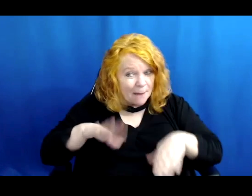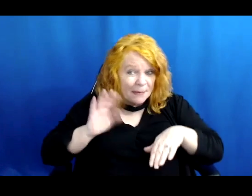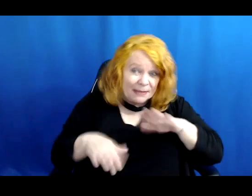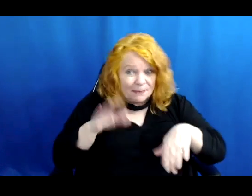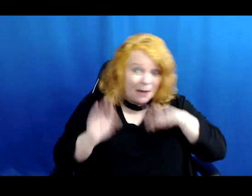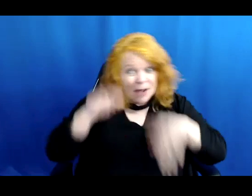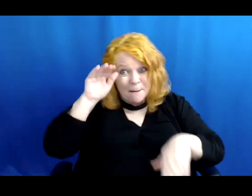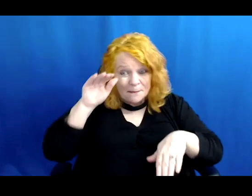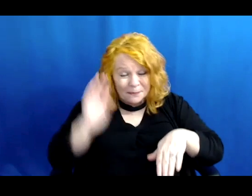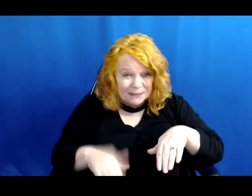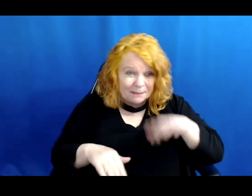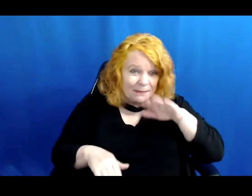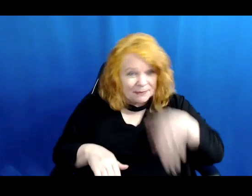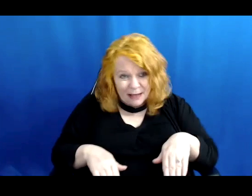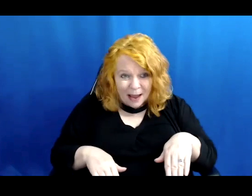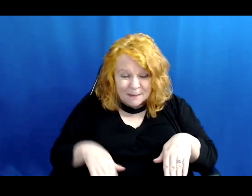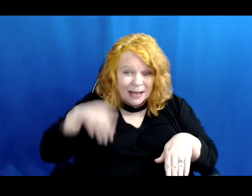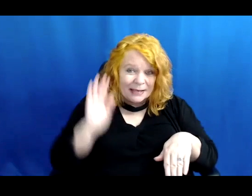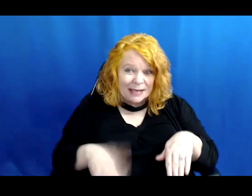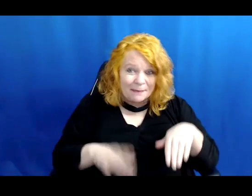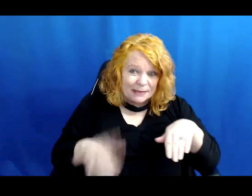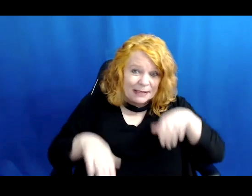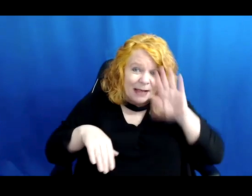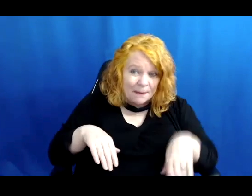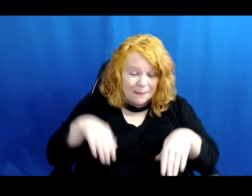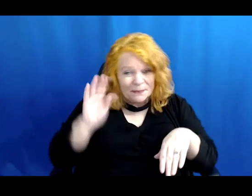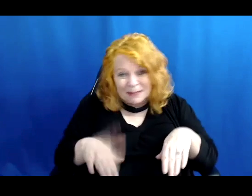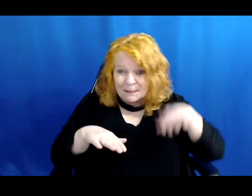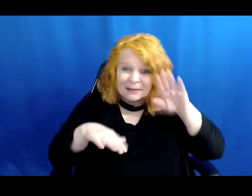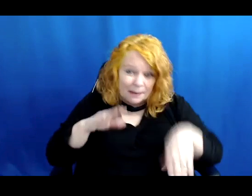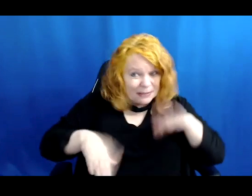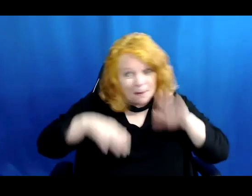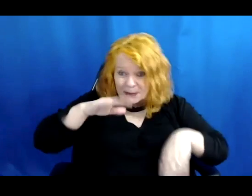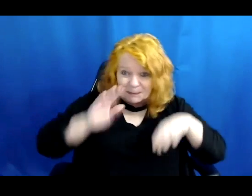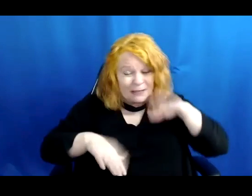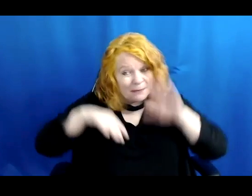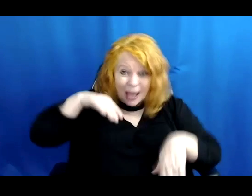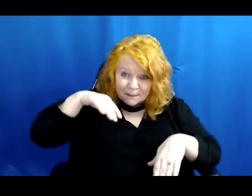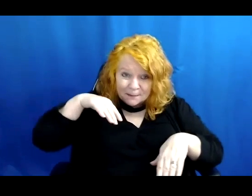Tip tap, tip, tap, tip tap Tip tap, tap-itty tap.